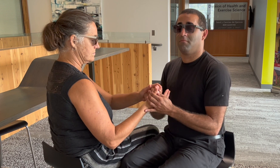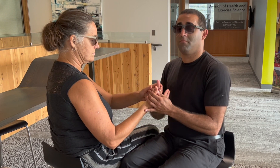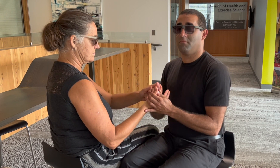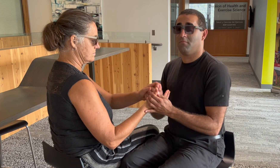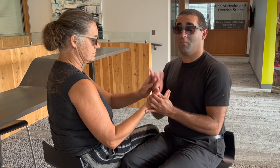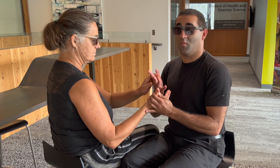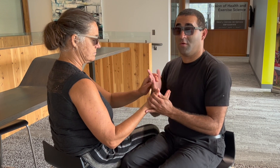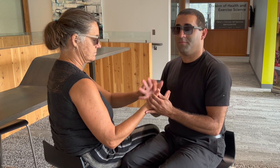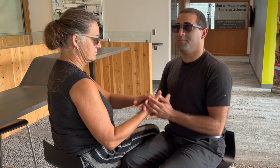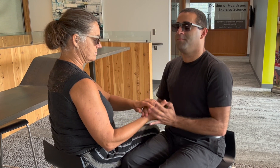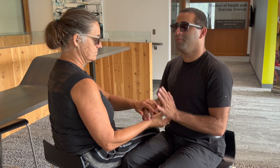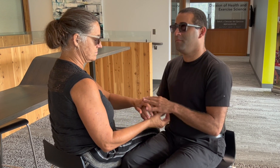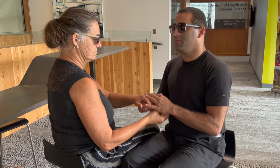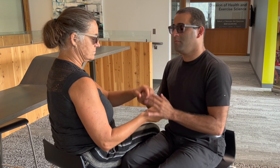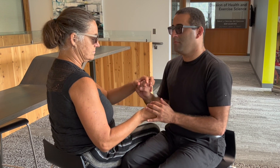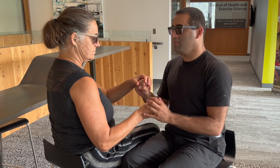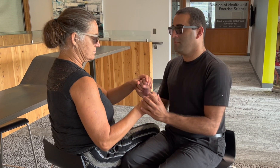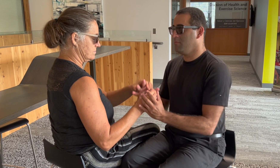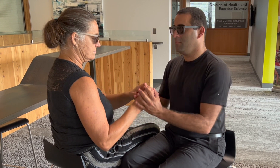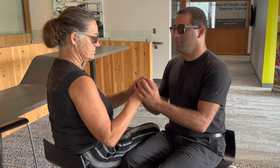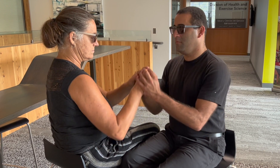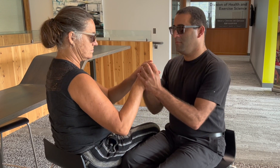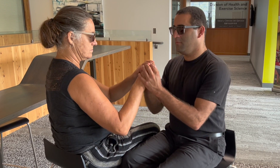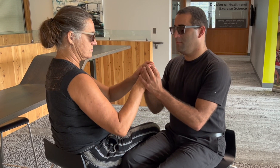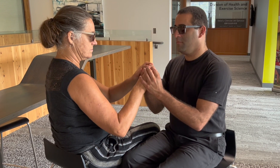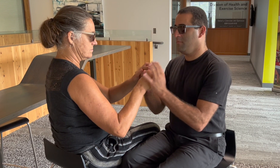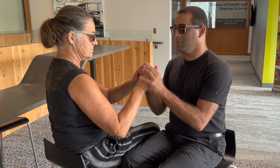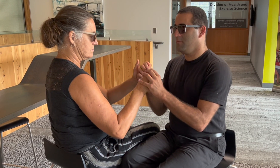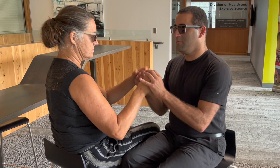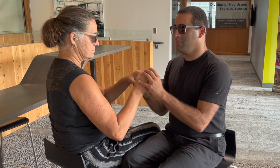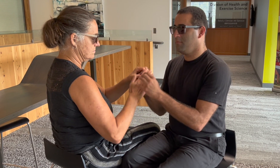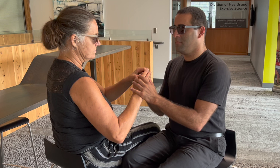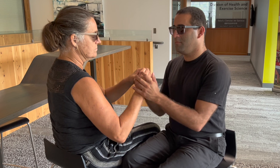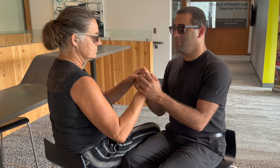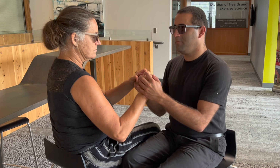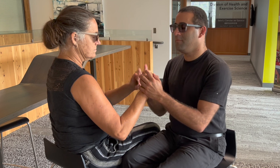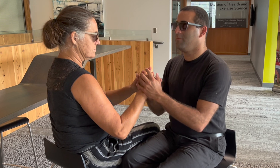The first ingredient I model is a soft, round object